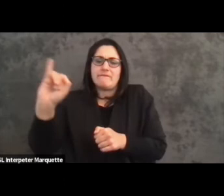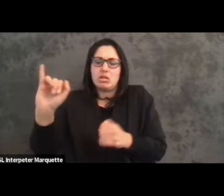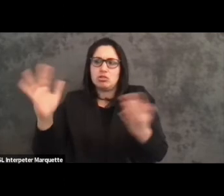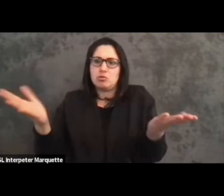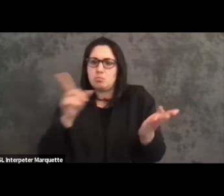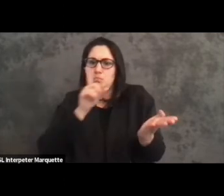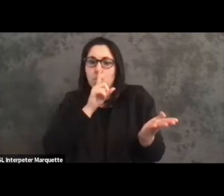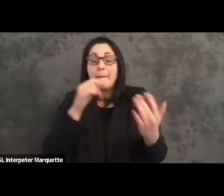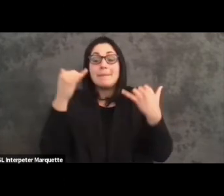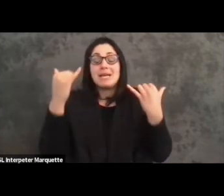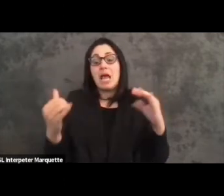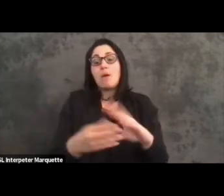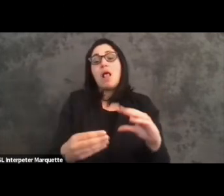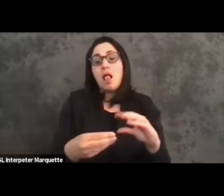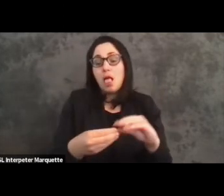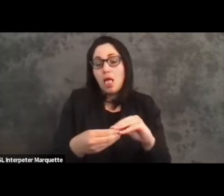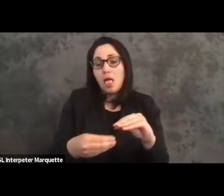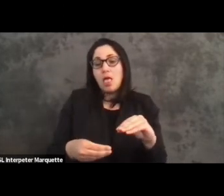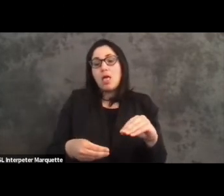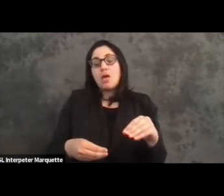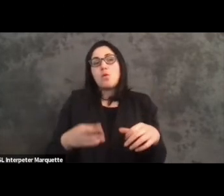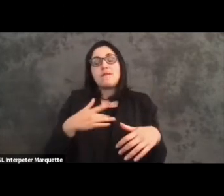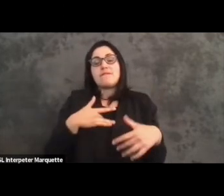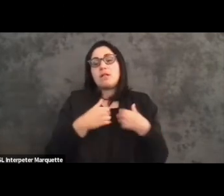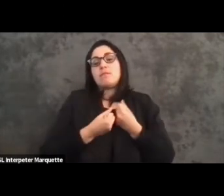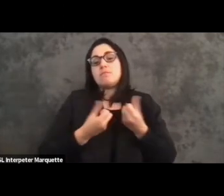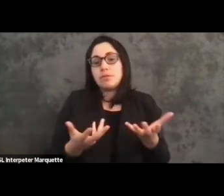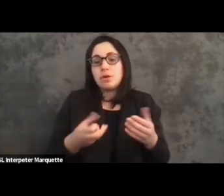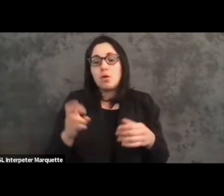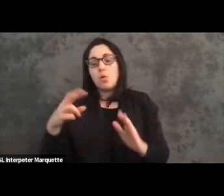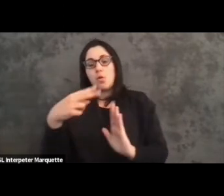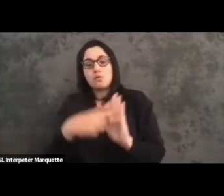Guidelines didn’t even consider it a sign of infection at the time. Yet now